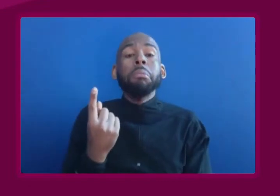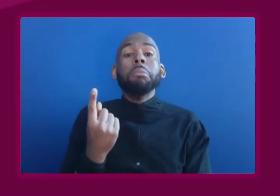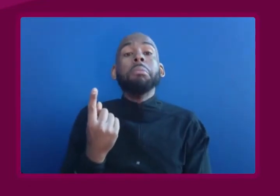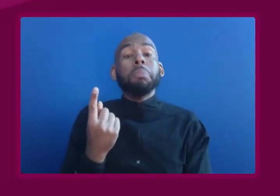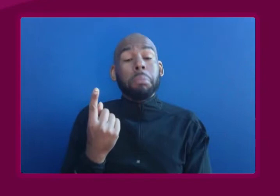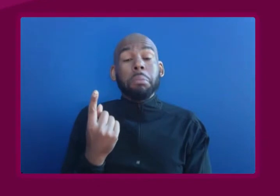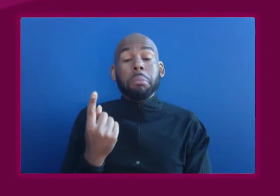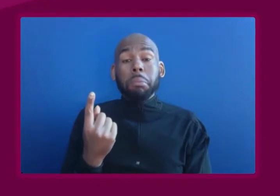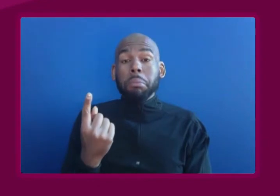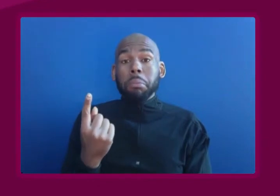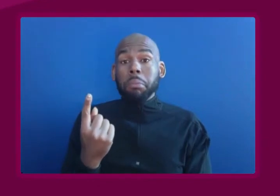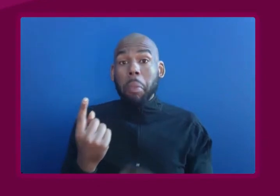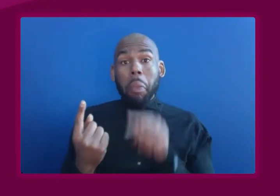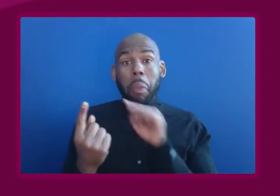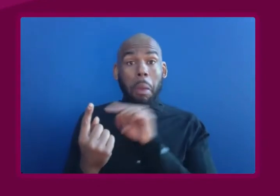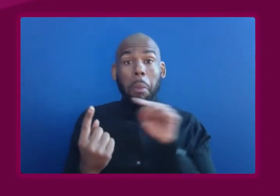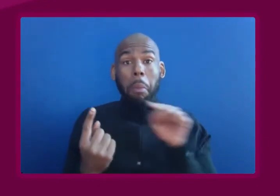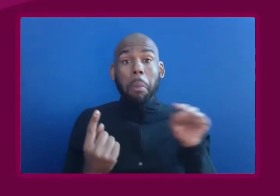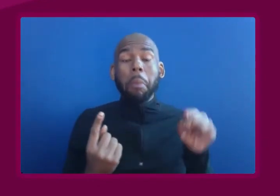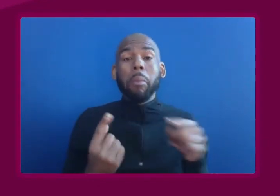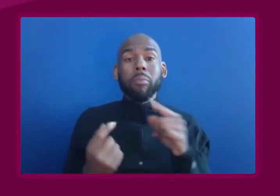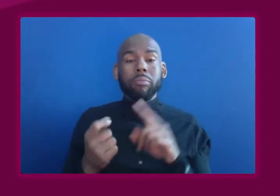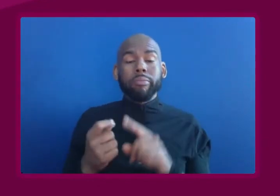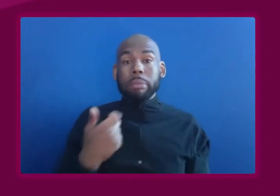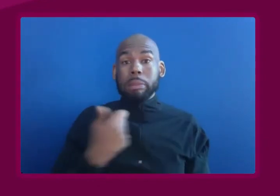that not only self-identified and said, "Hey, you know what?